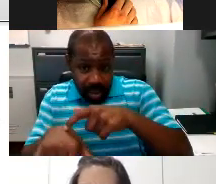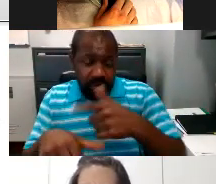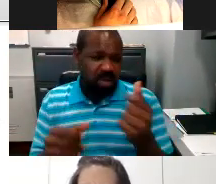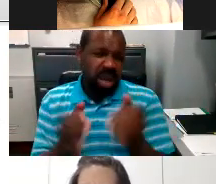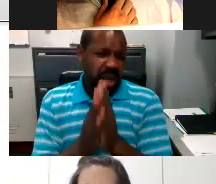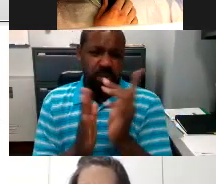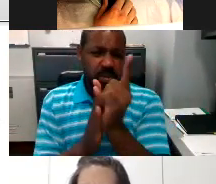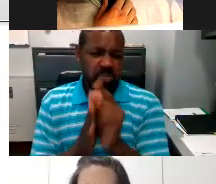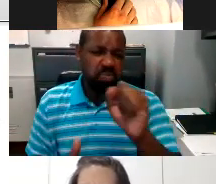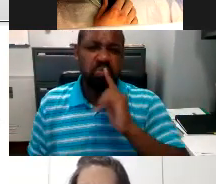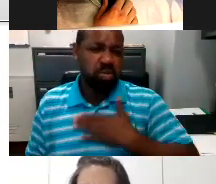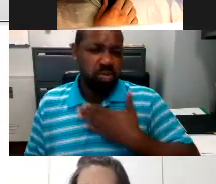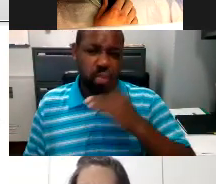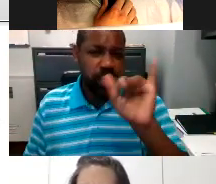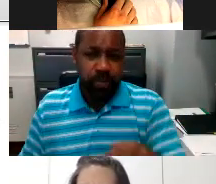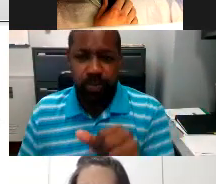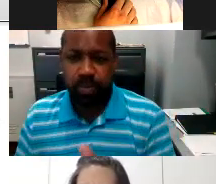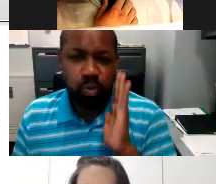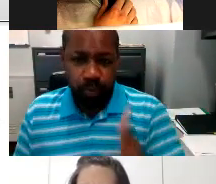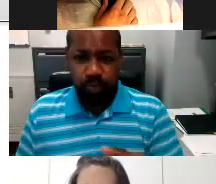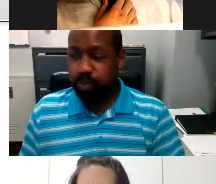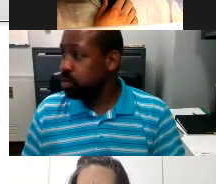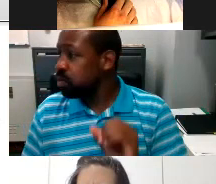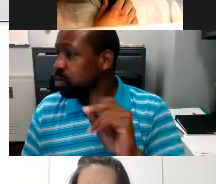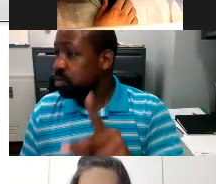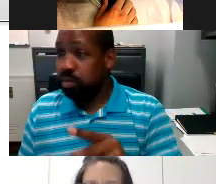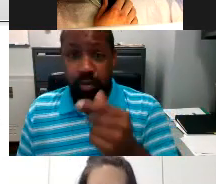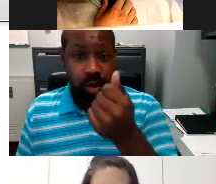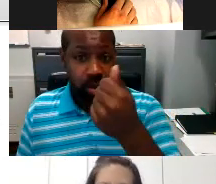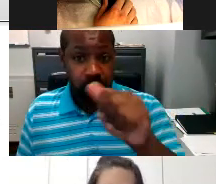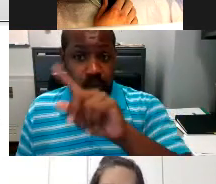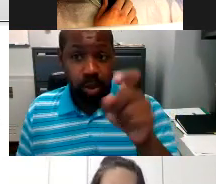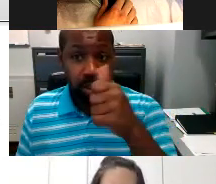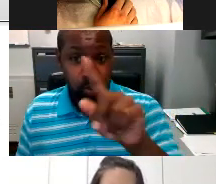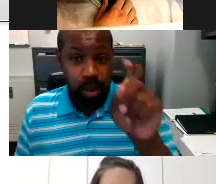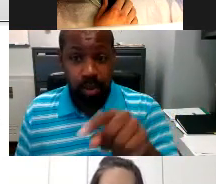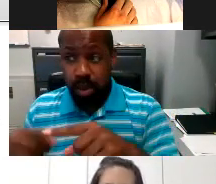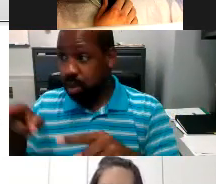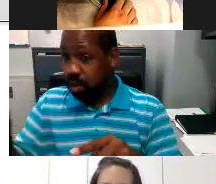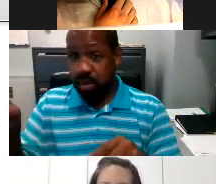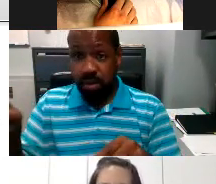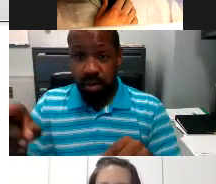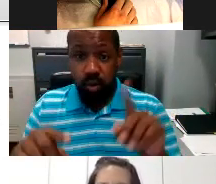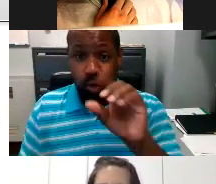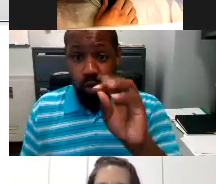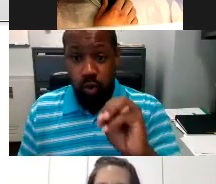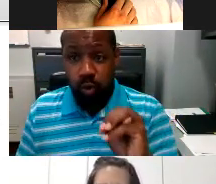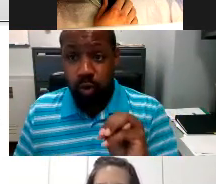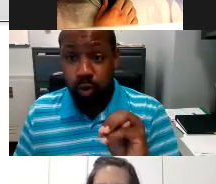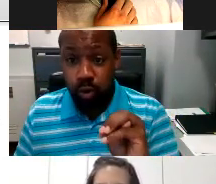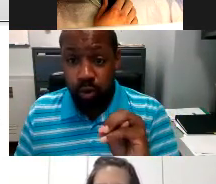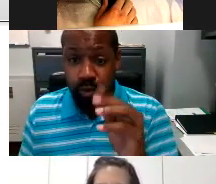I WILL GET CLARIFICATION ABOUT THE MINUTES.